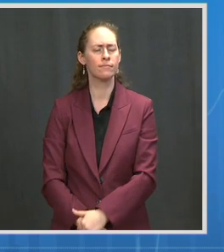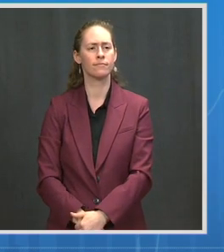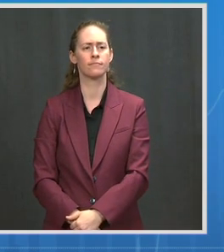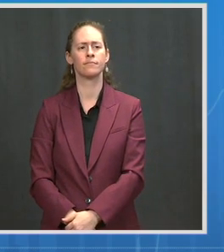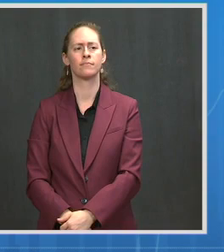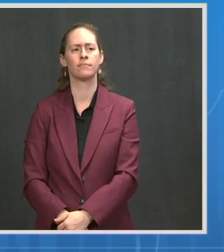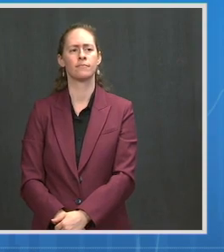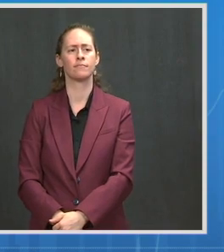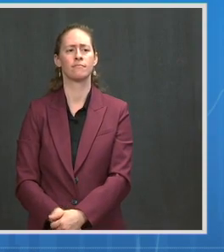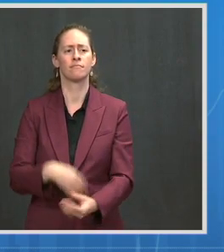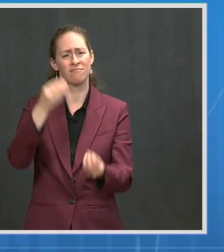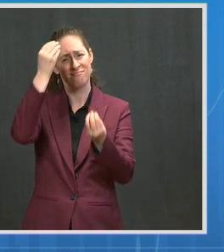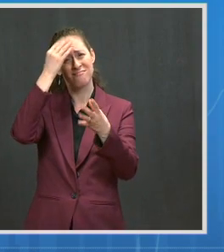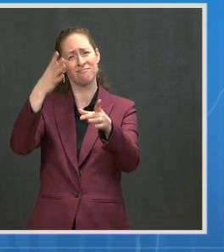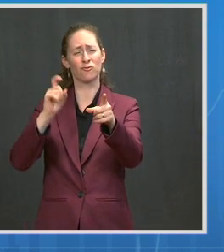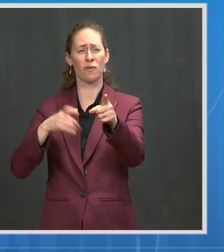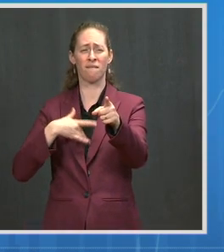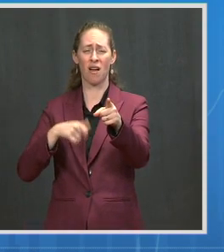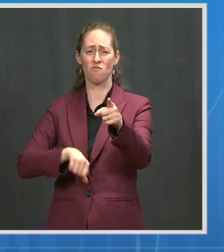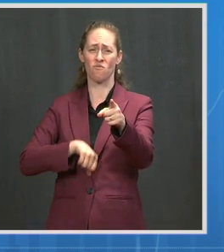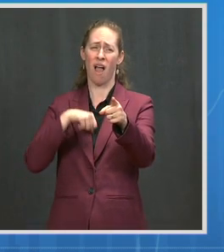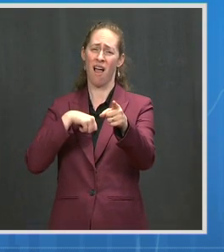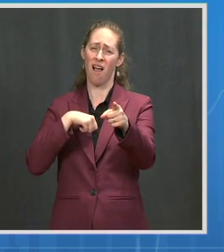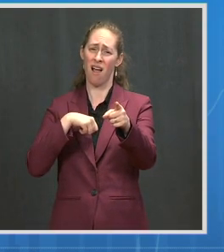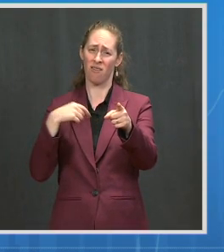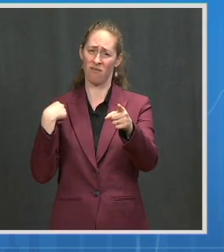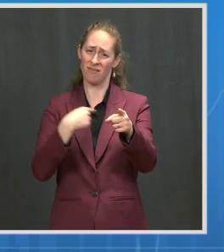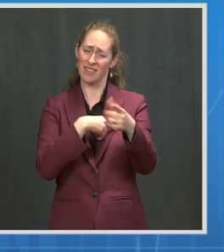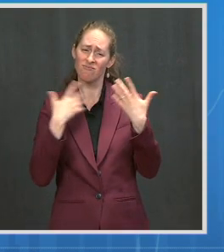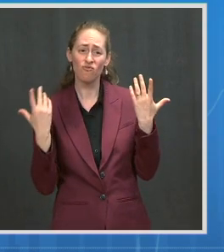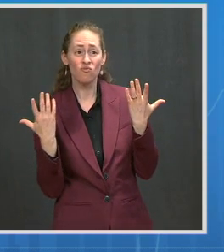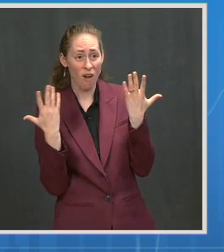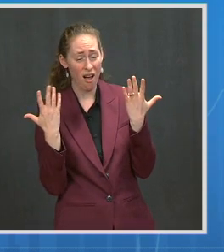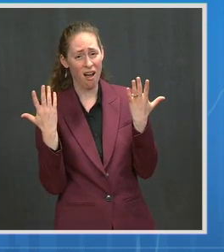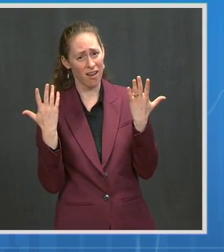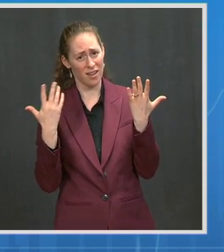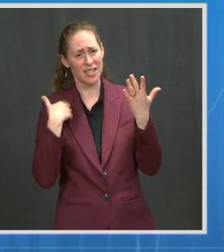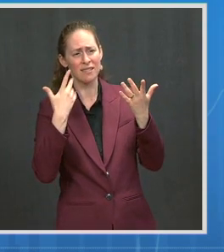but also of the contribution you and your country are making and will be making to the globe.